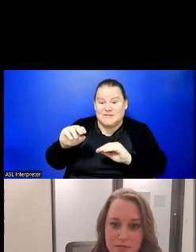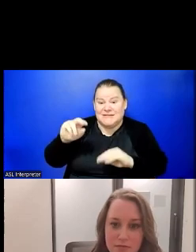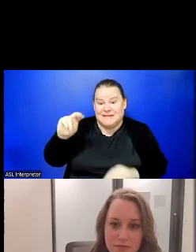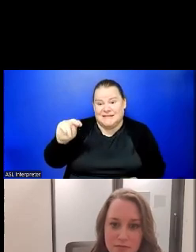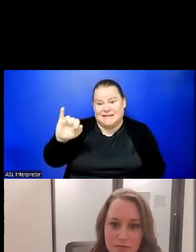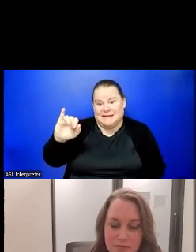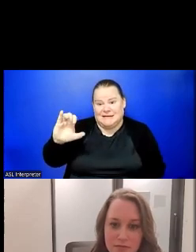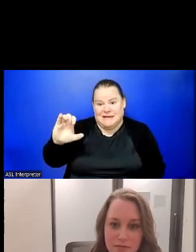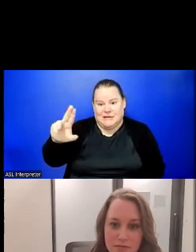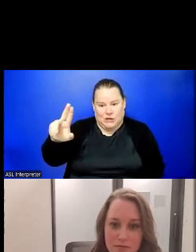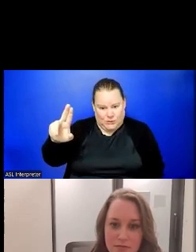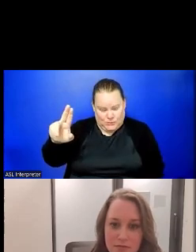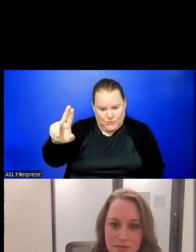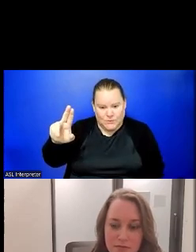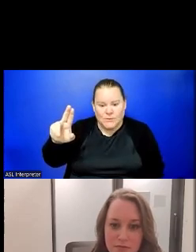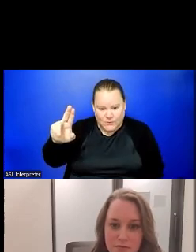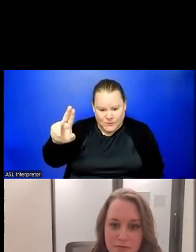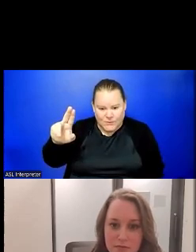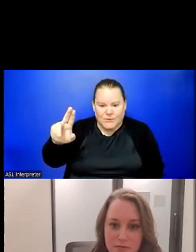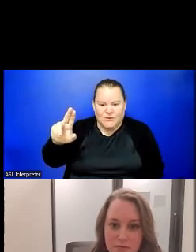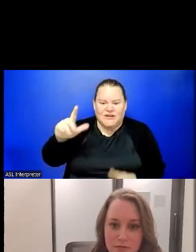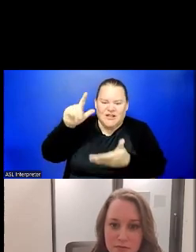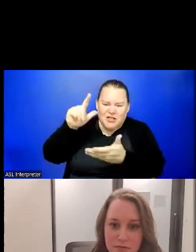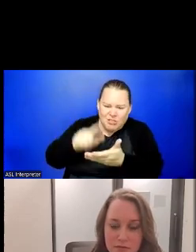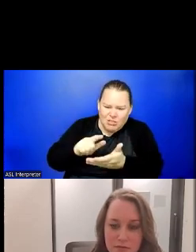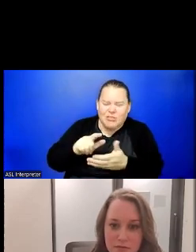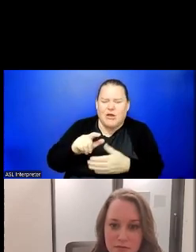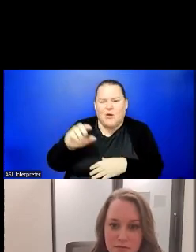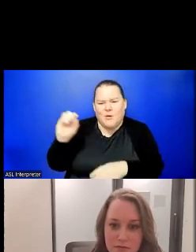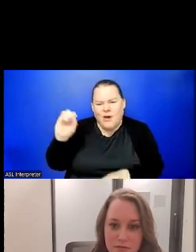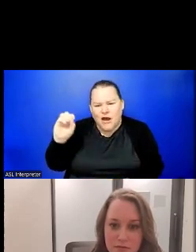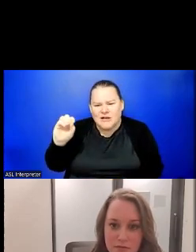and some some low oxygen, the tone, the feeding. There's